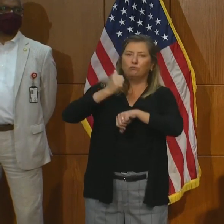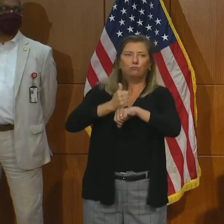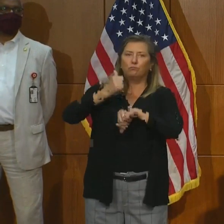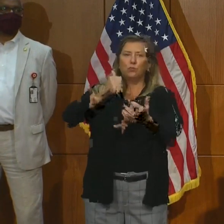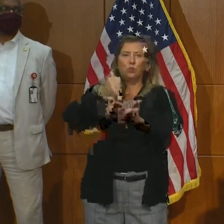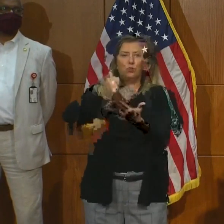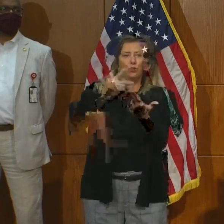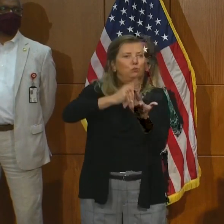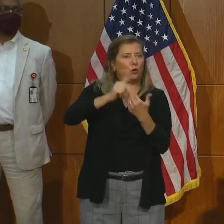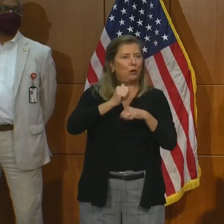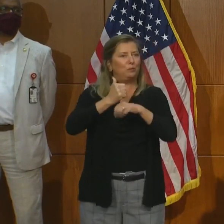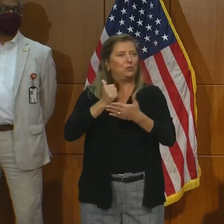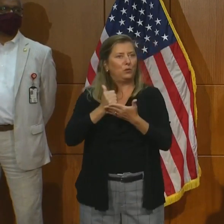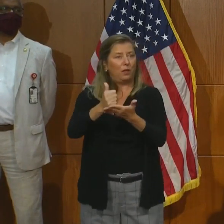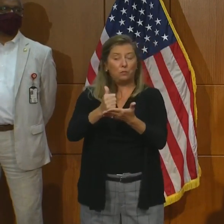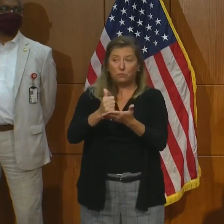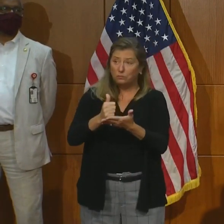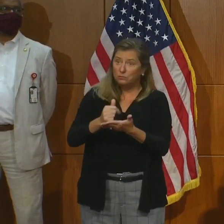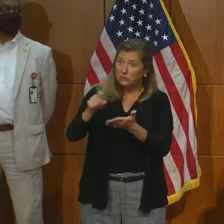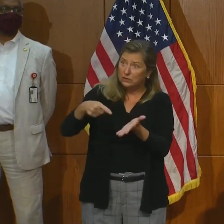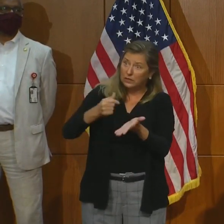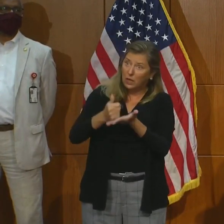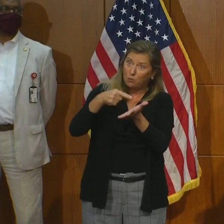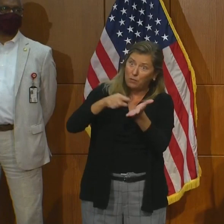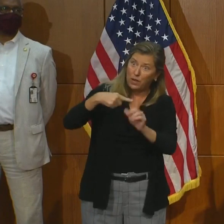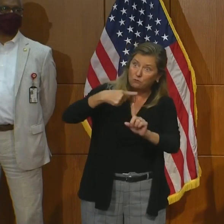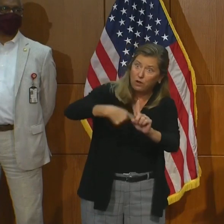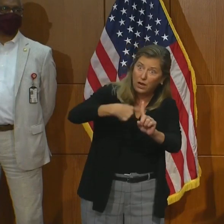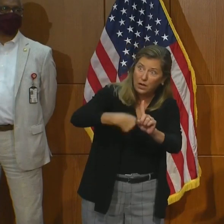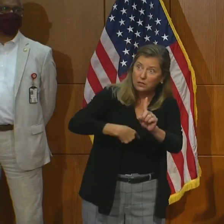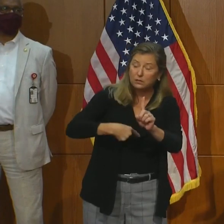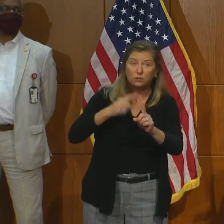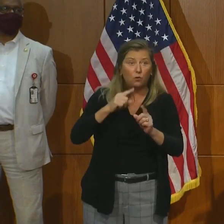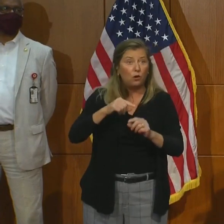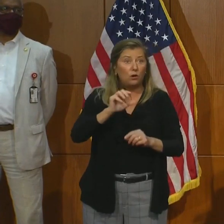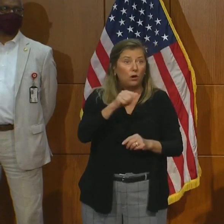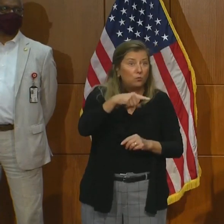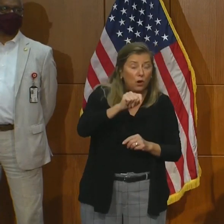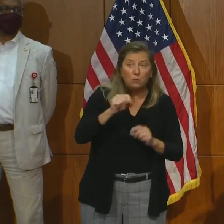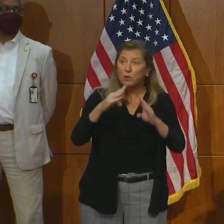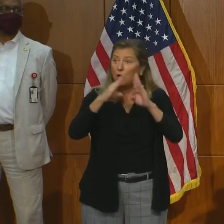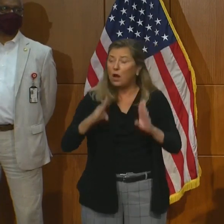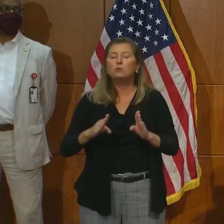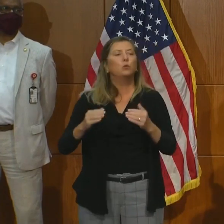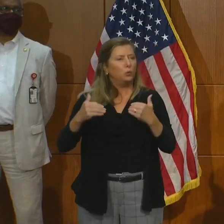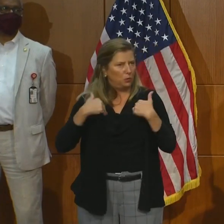AND THAT'S GOOD NEWS AS WELL. AND ACROSS VIRGINIA WE'RE PUTTING NEW TOOLS IN PLACE TO